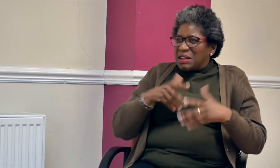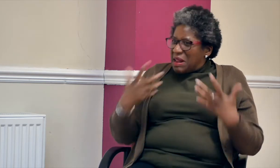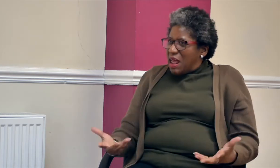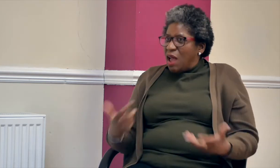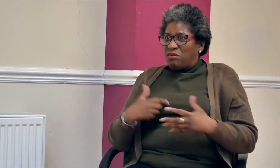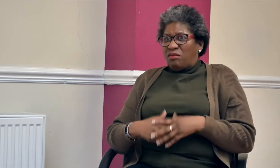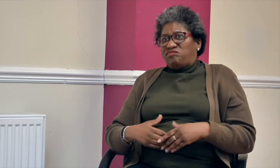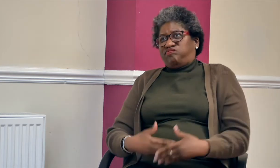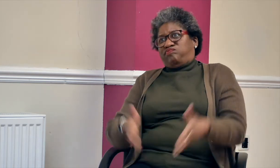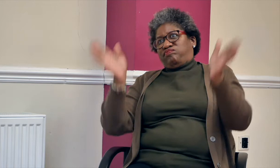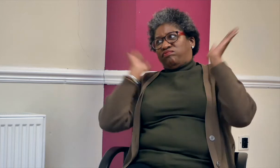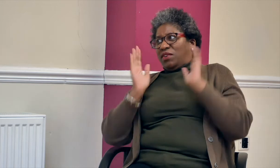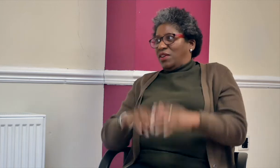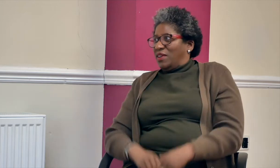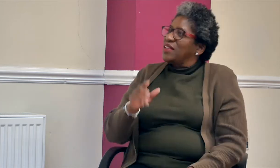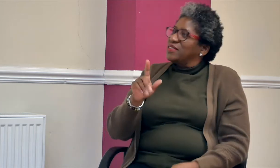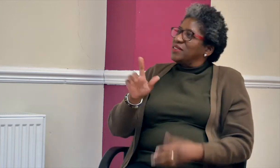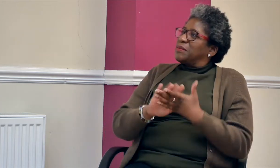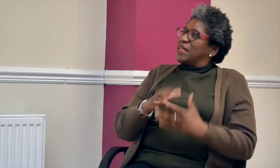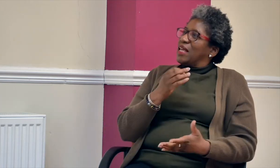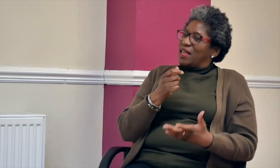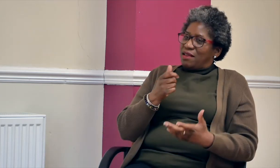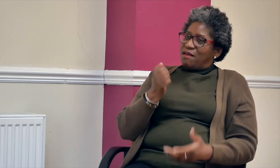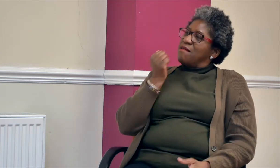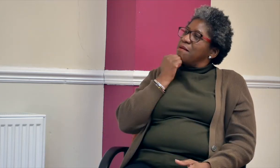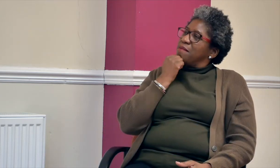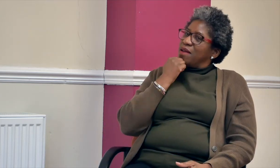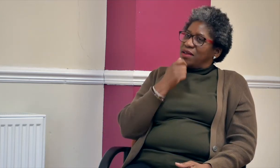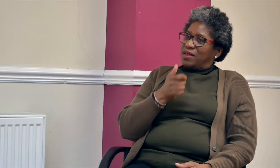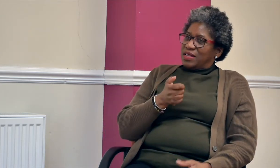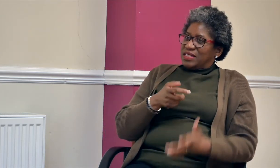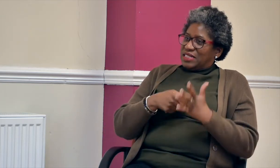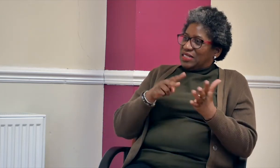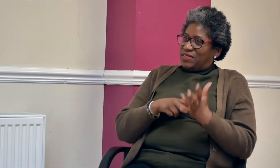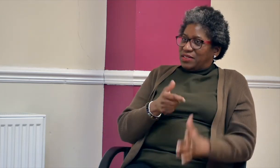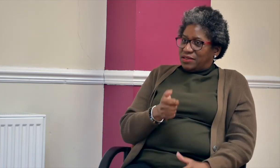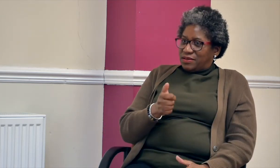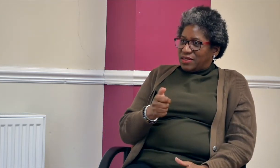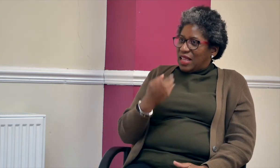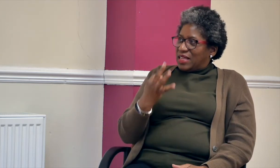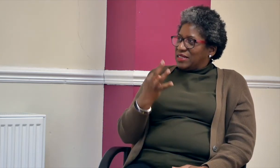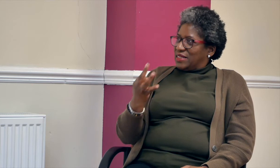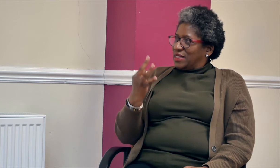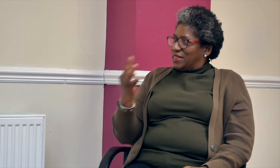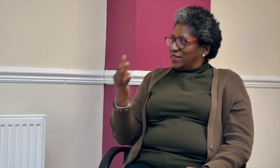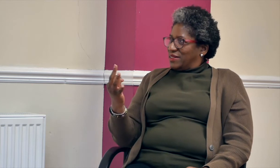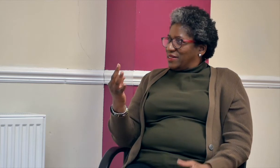Now, there's so much! 888 was a number you pressed on your TV remote.